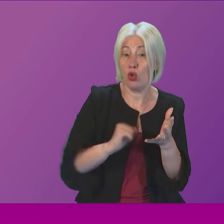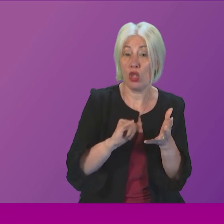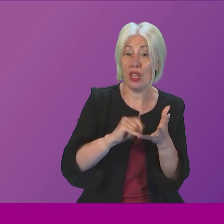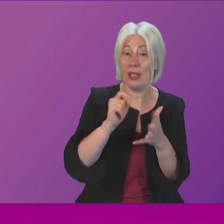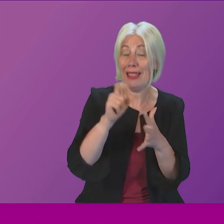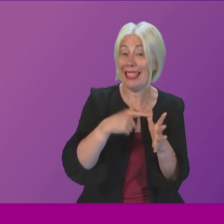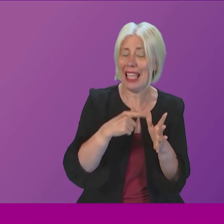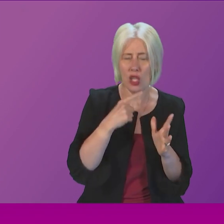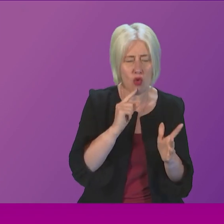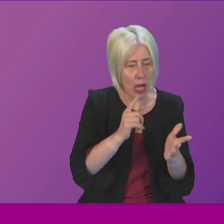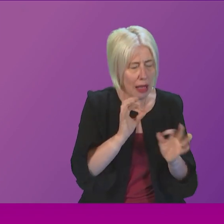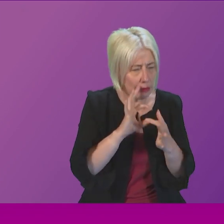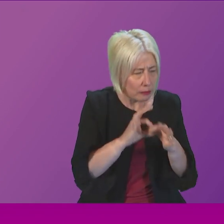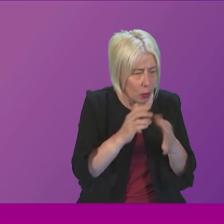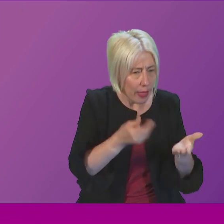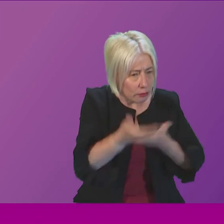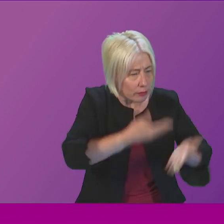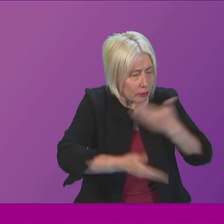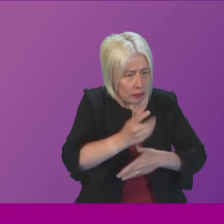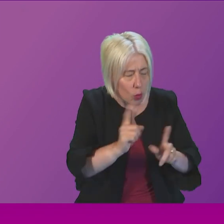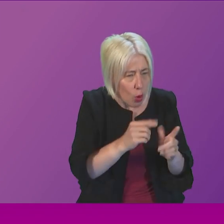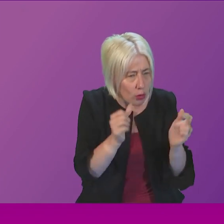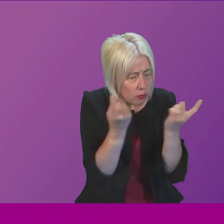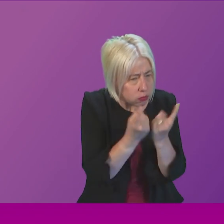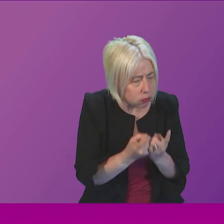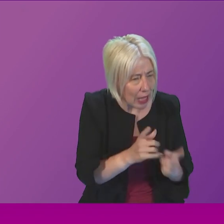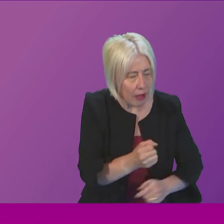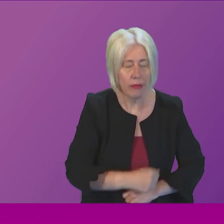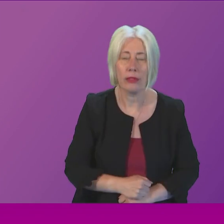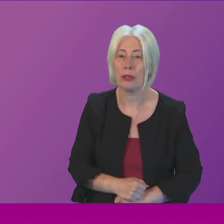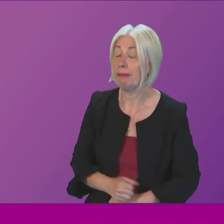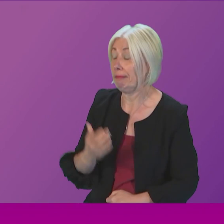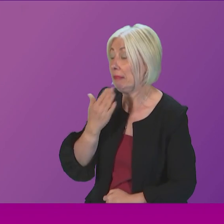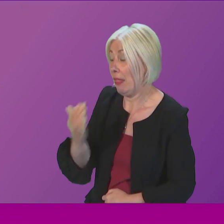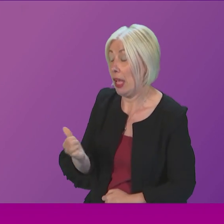understand the issues that it faces. I thank the First Minister for his answer.